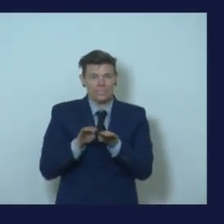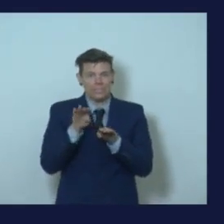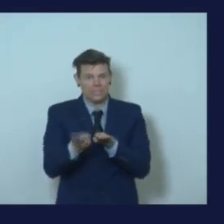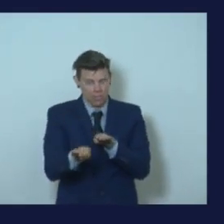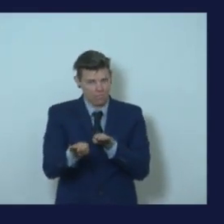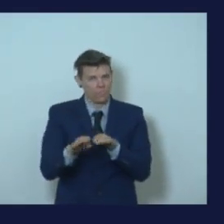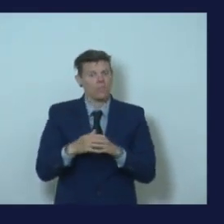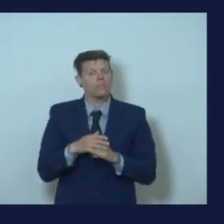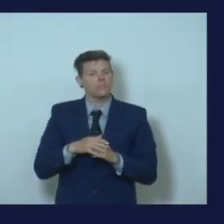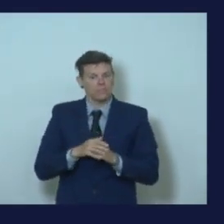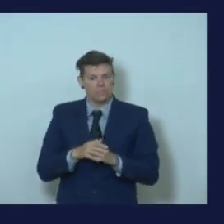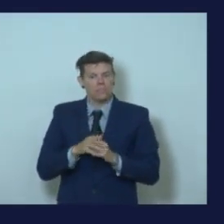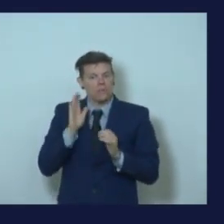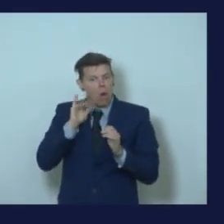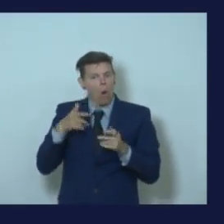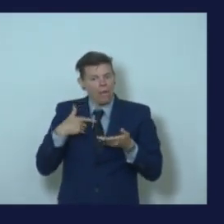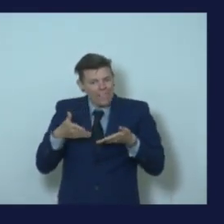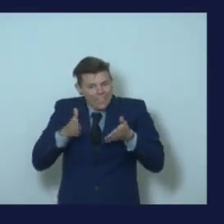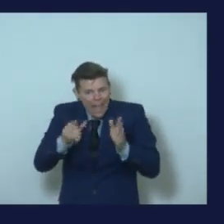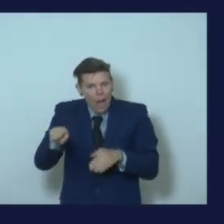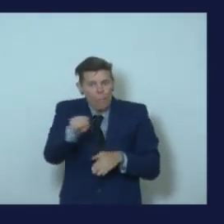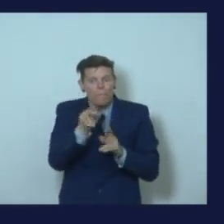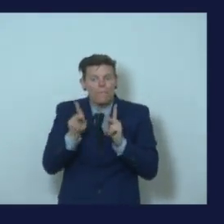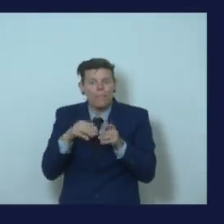AND SO I’M PLEASED TO ANNOUNCE THIS.